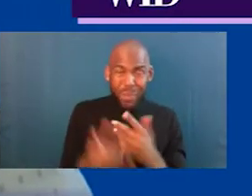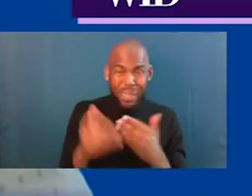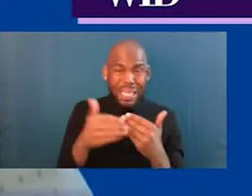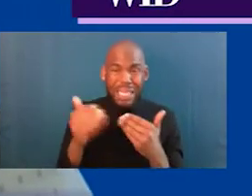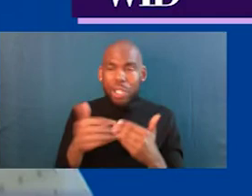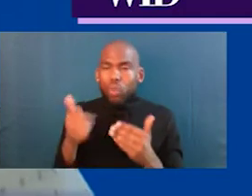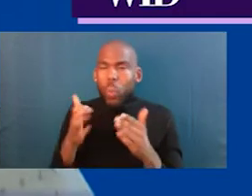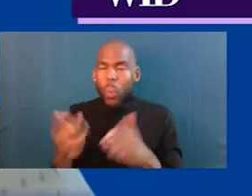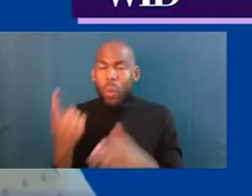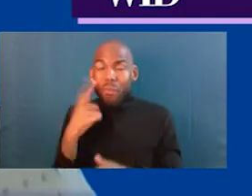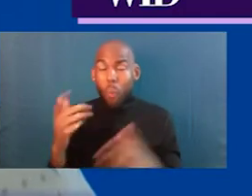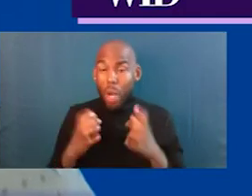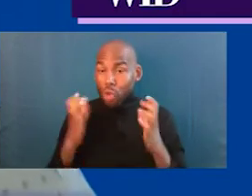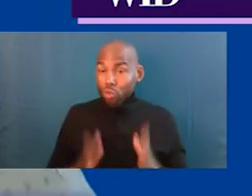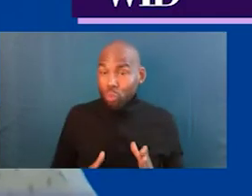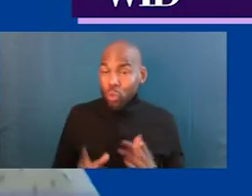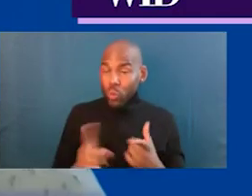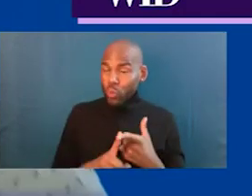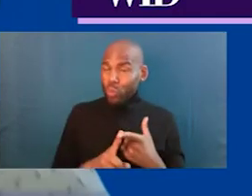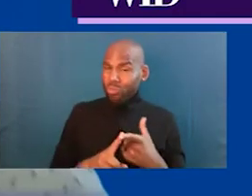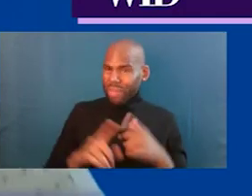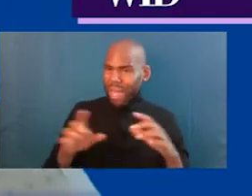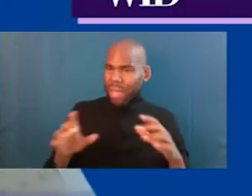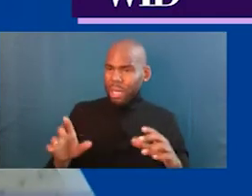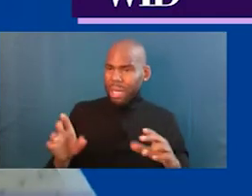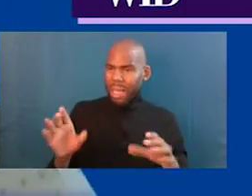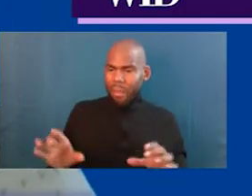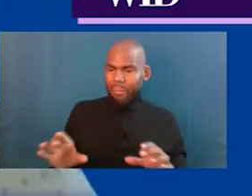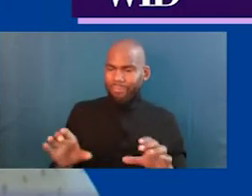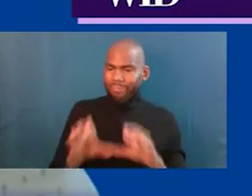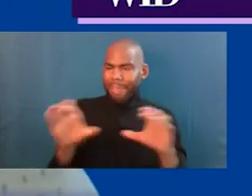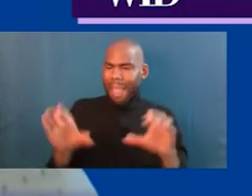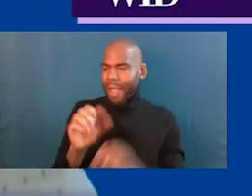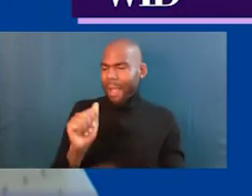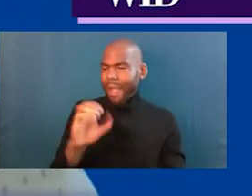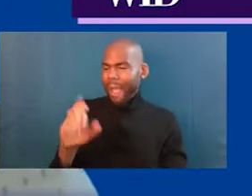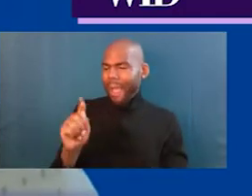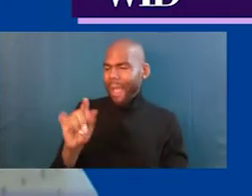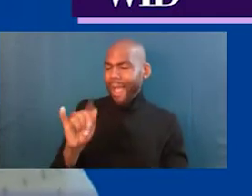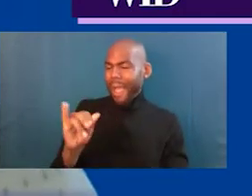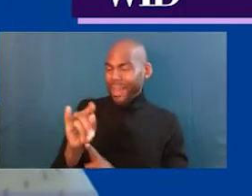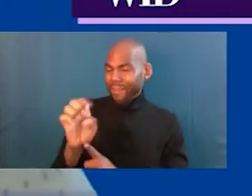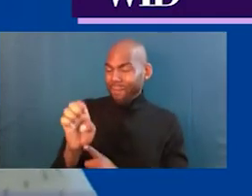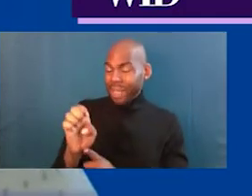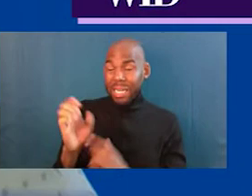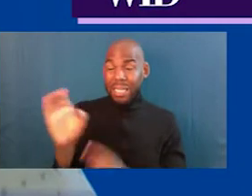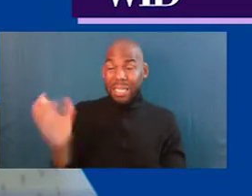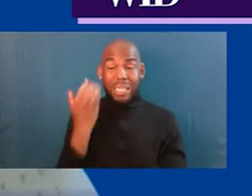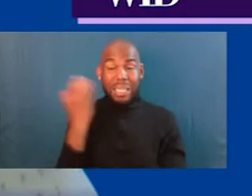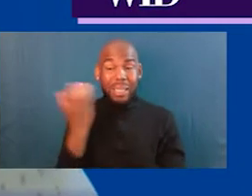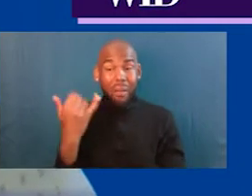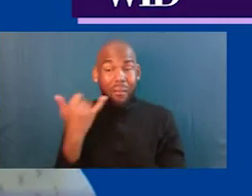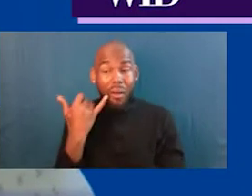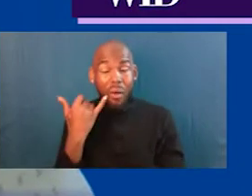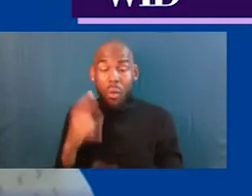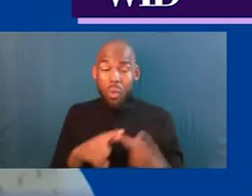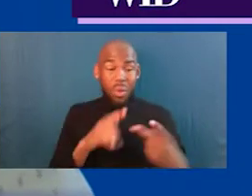easier ways for customers to activate a cell phone, engage with your websites, better color